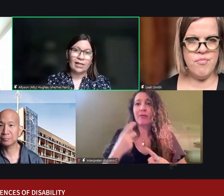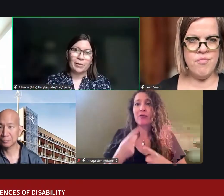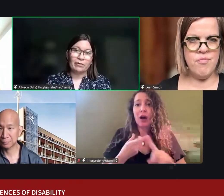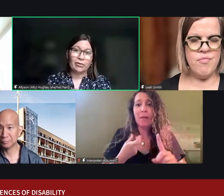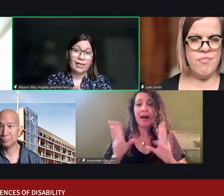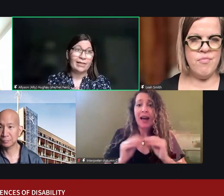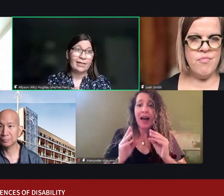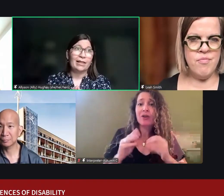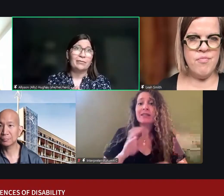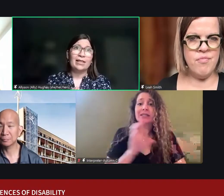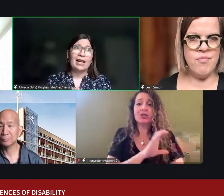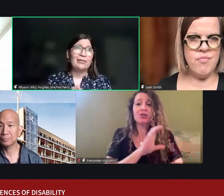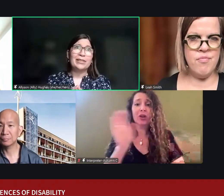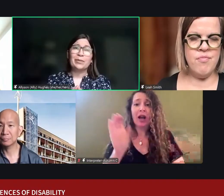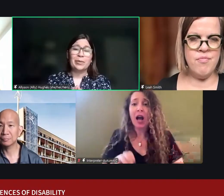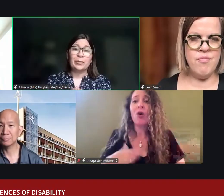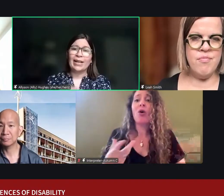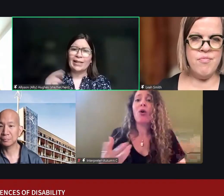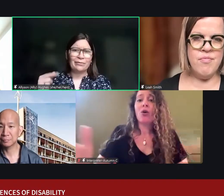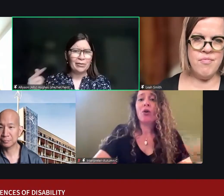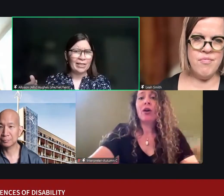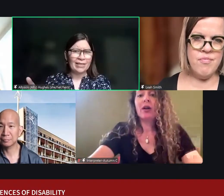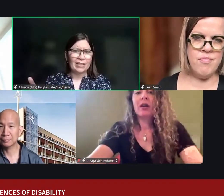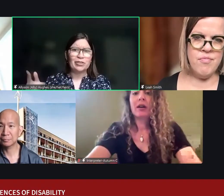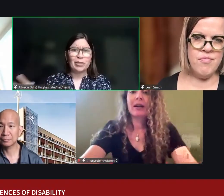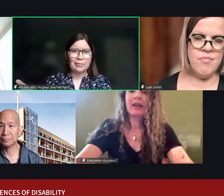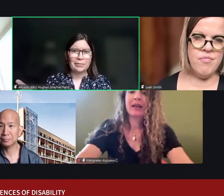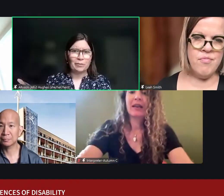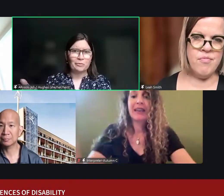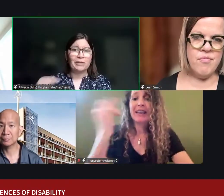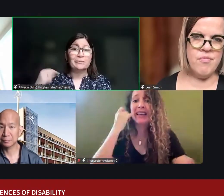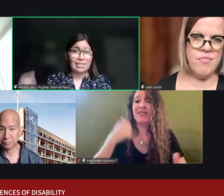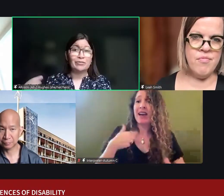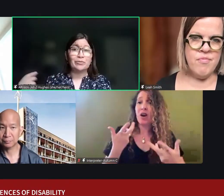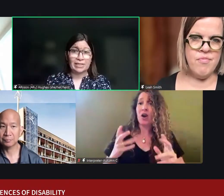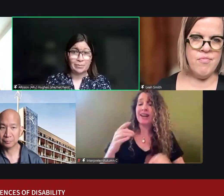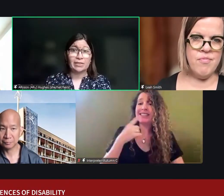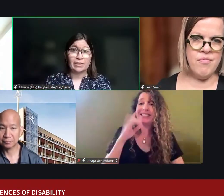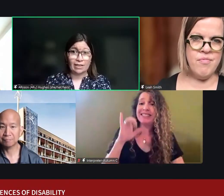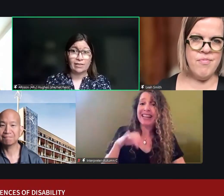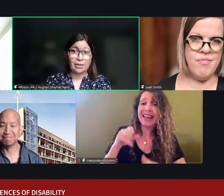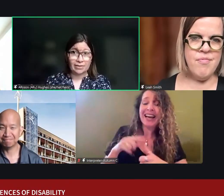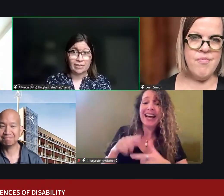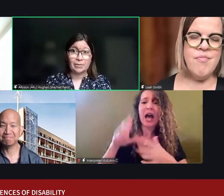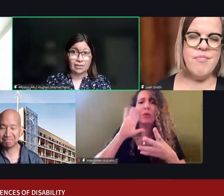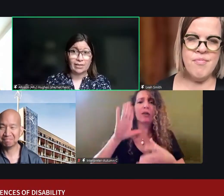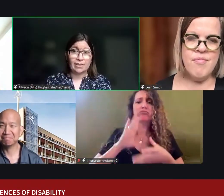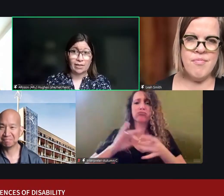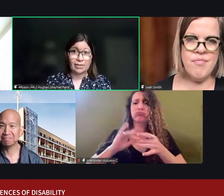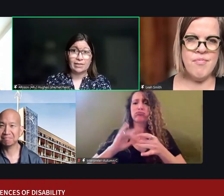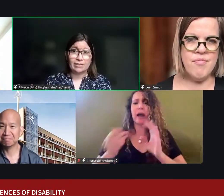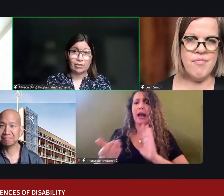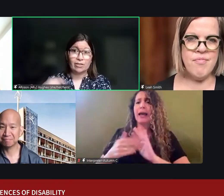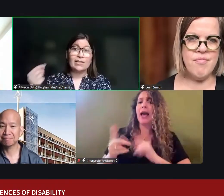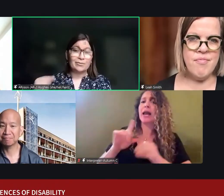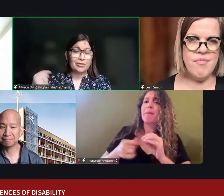Behavioral Medicine, and I always tell people, Hey, if I already said this, you let me know, but I'm going to give you my spiel again about disability and diabetes or I'm